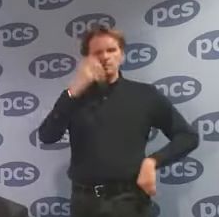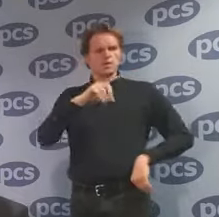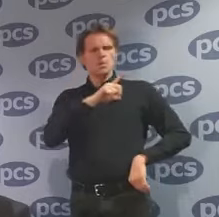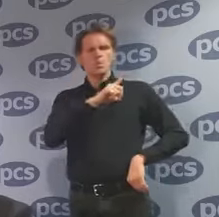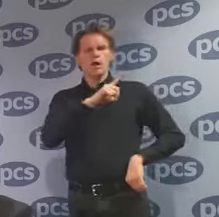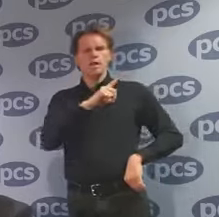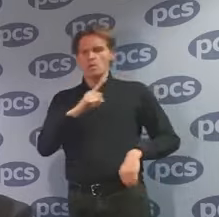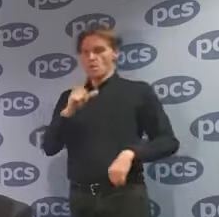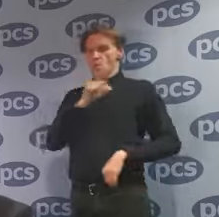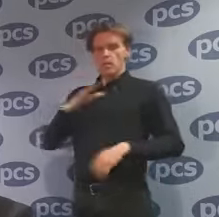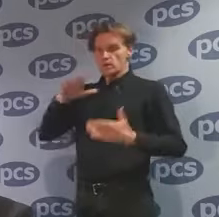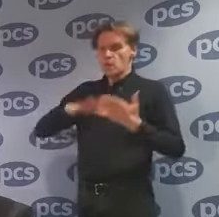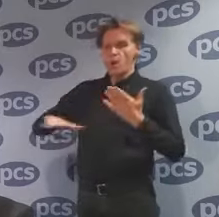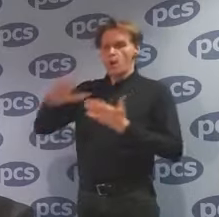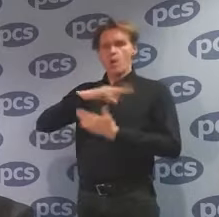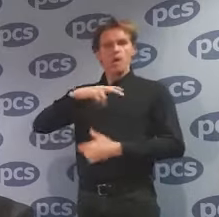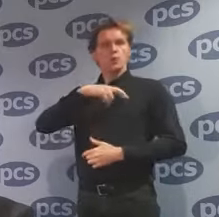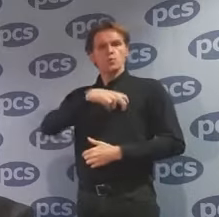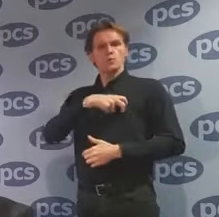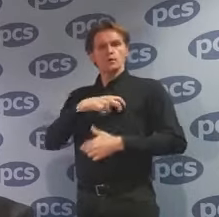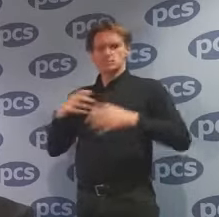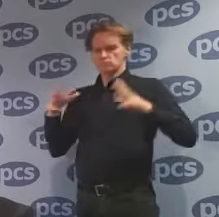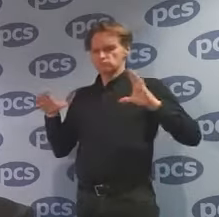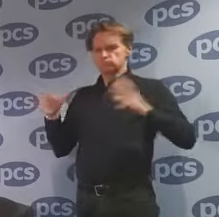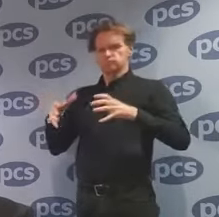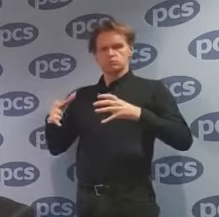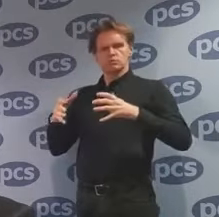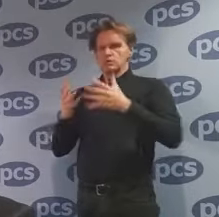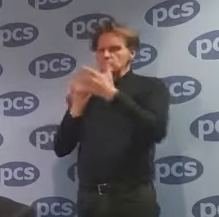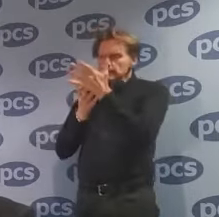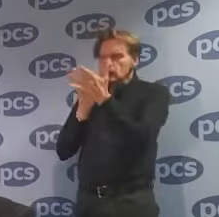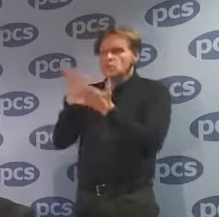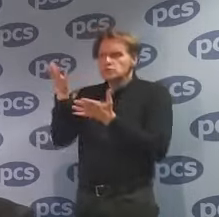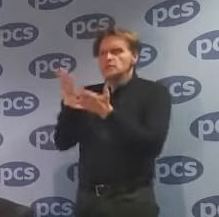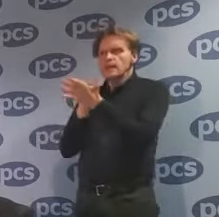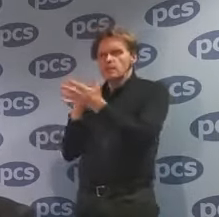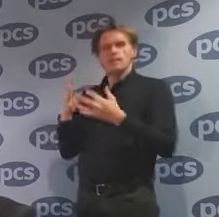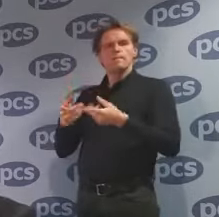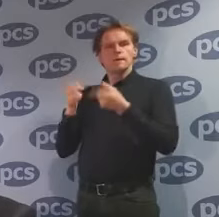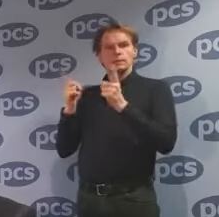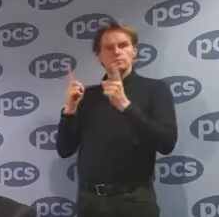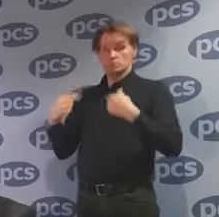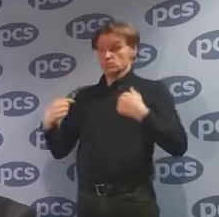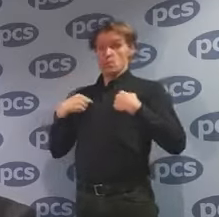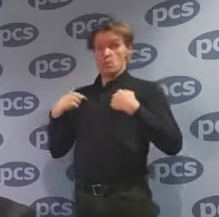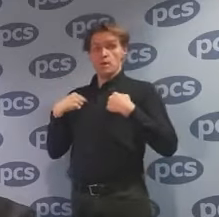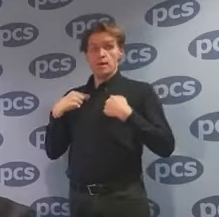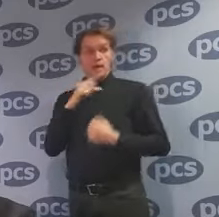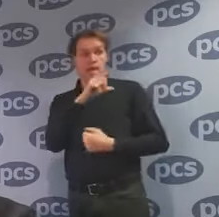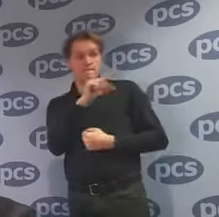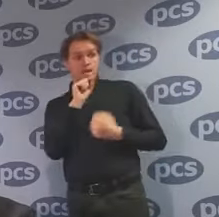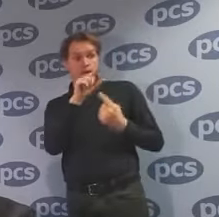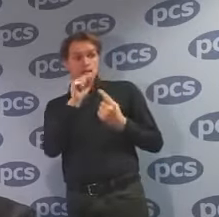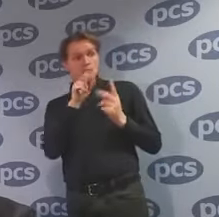same room negotiating on behalf of the management? It's what we wanted we invited all the unions including Prospect and the FDA to have a common